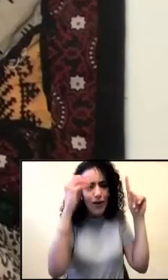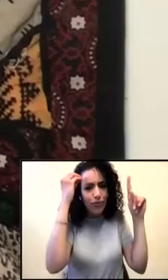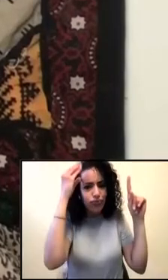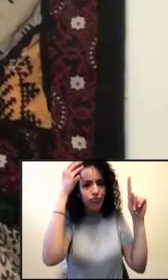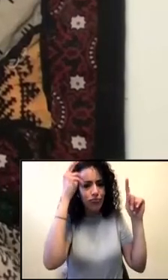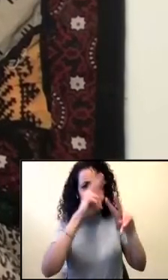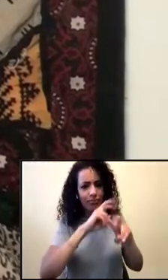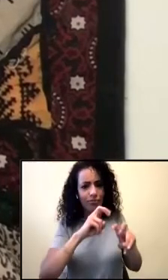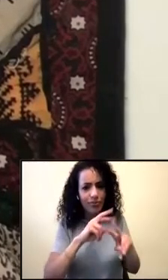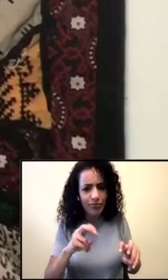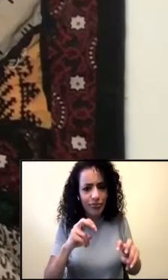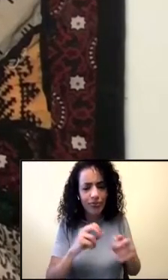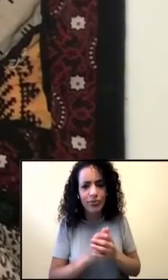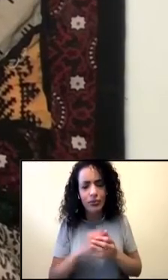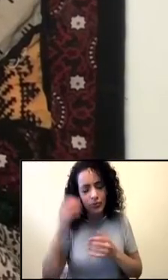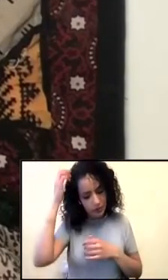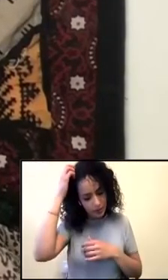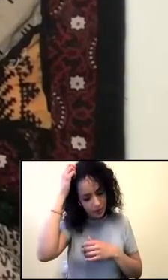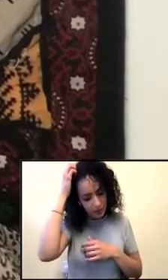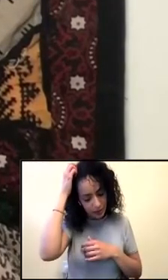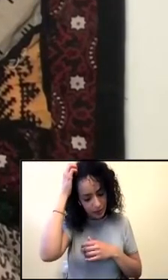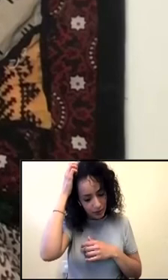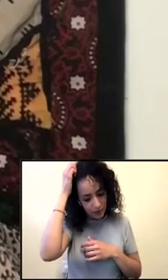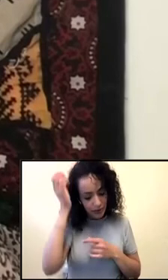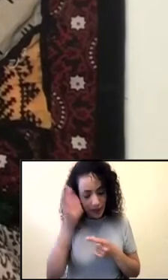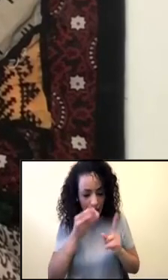they find it really useful and they can go in there and find what they want. But when